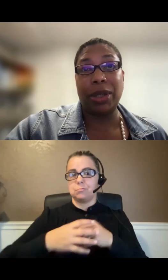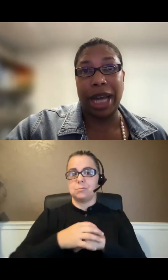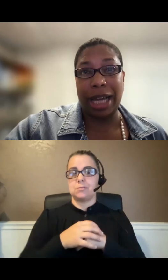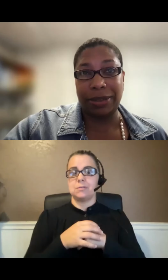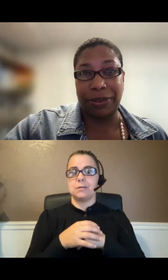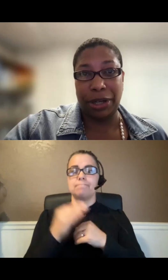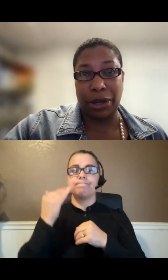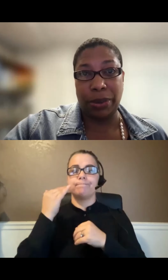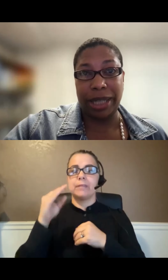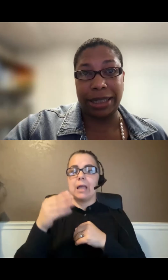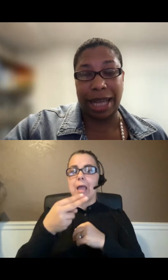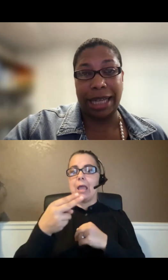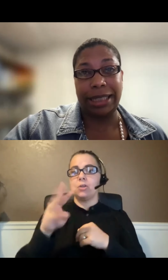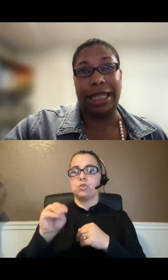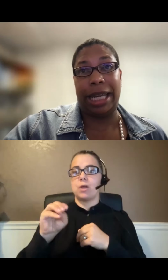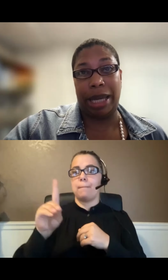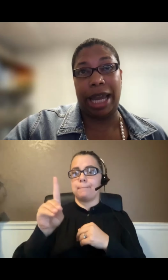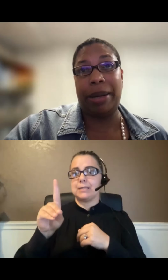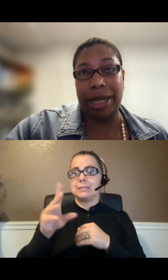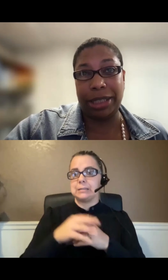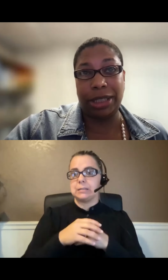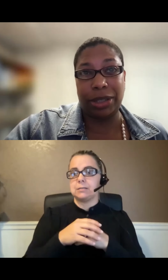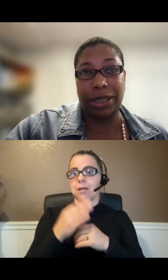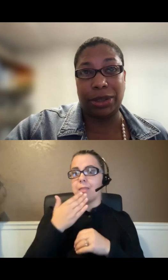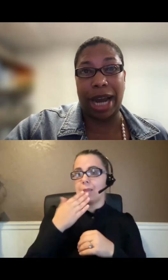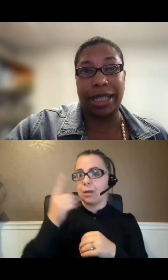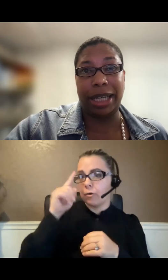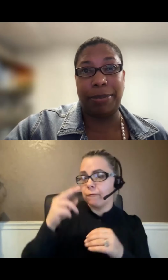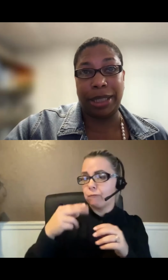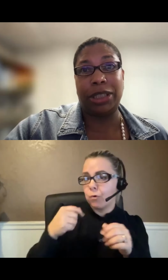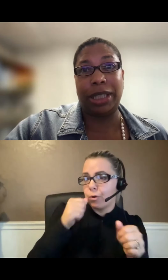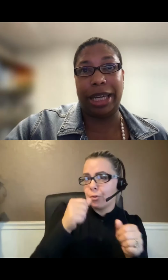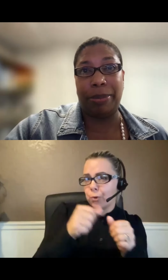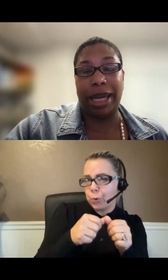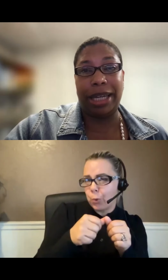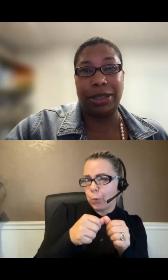Thank you for the note that slide and animations are distracting and potentially ill making.